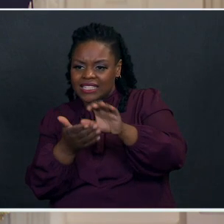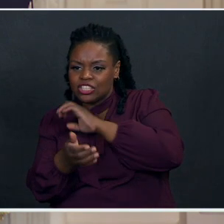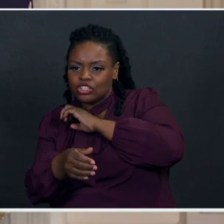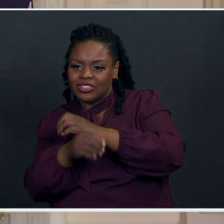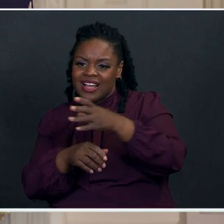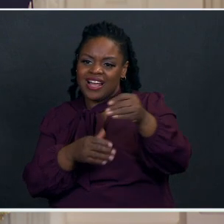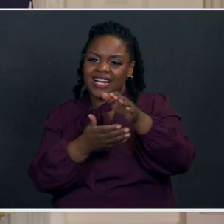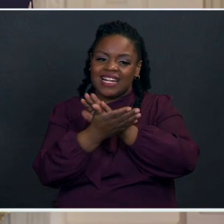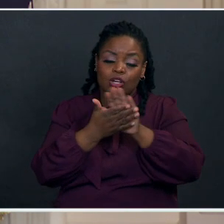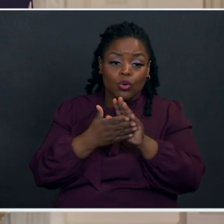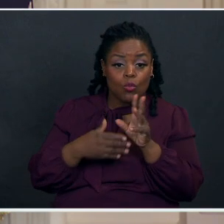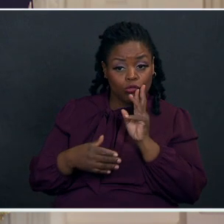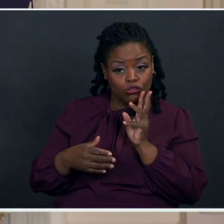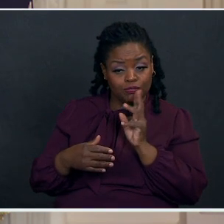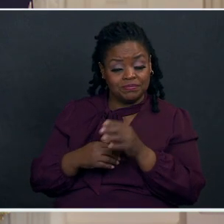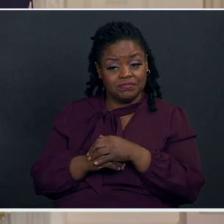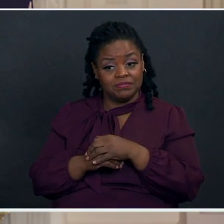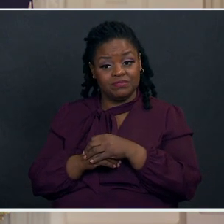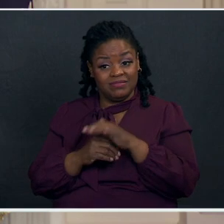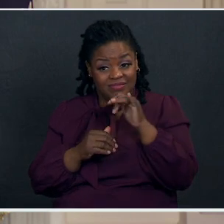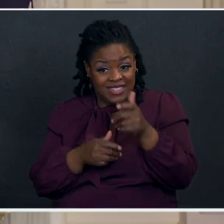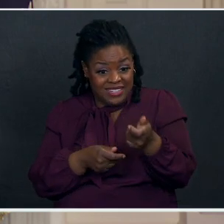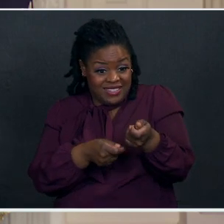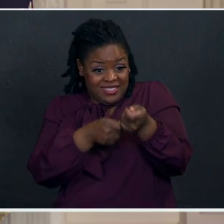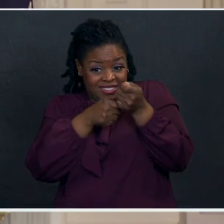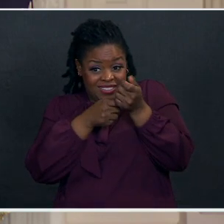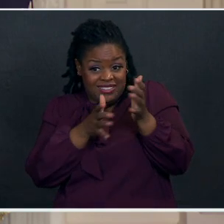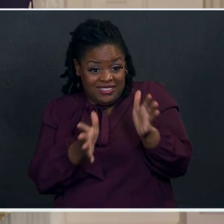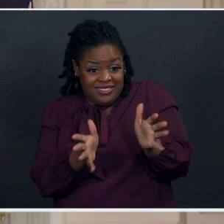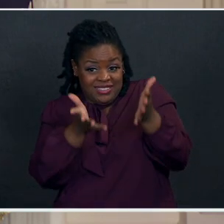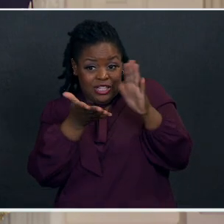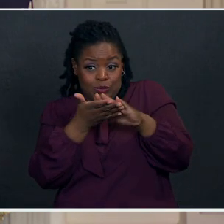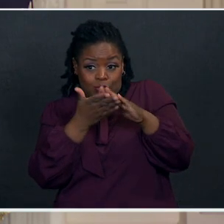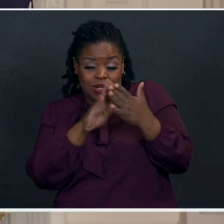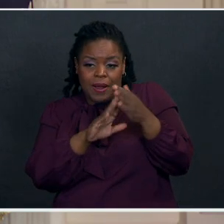Lifting up these communities makes us all stronger as a nation and increases the health of everybody.